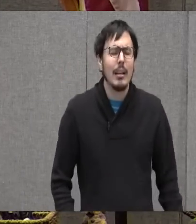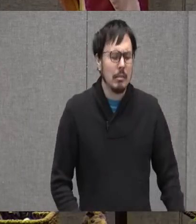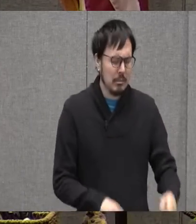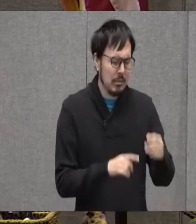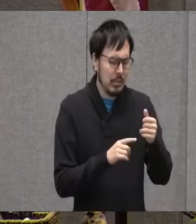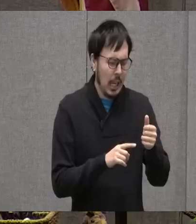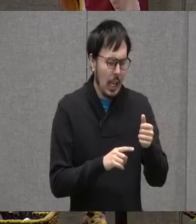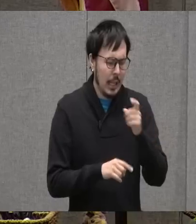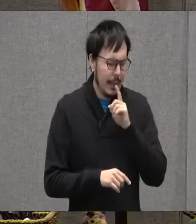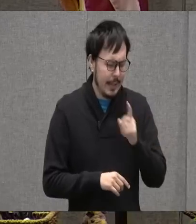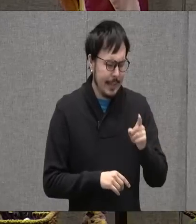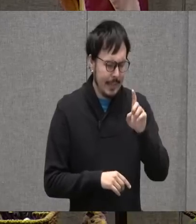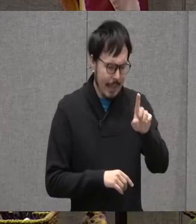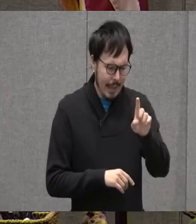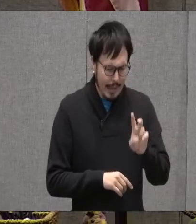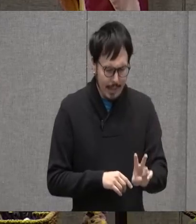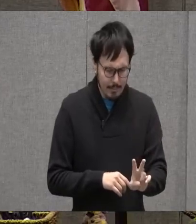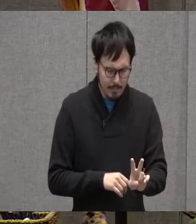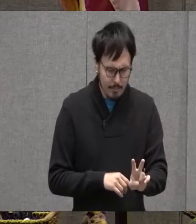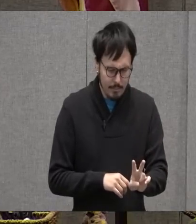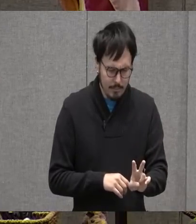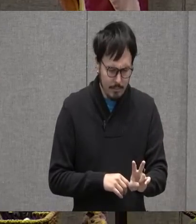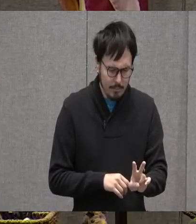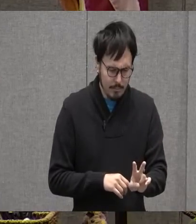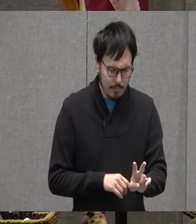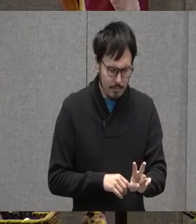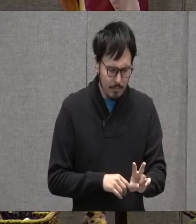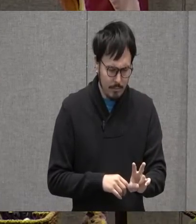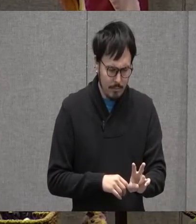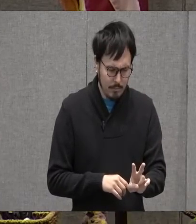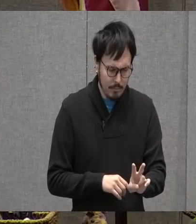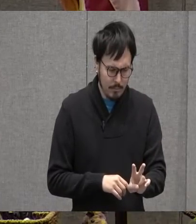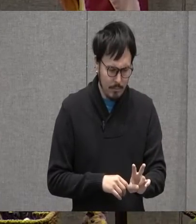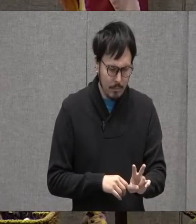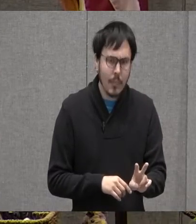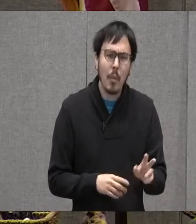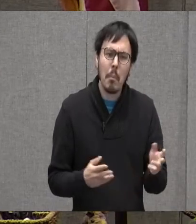So what if I add nine, does that work?